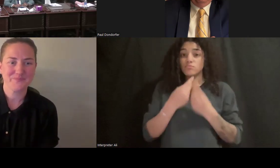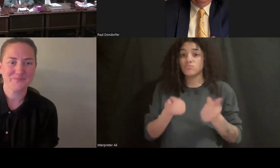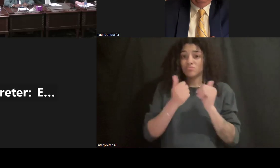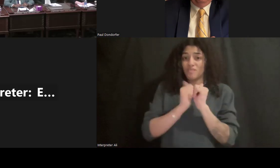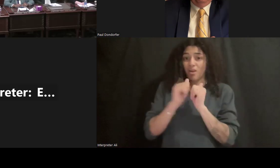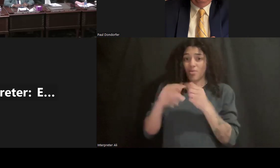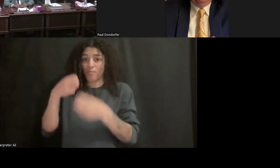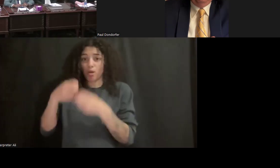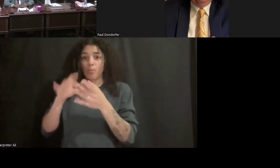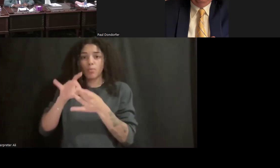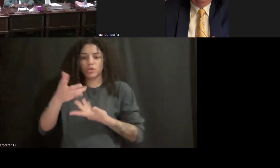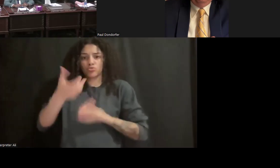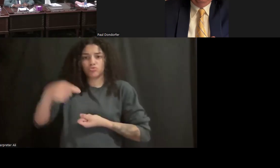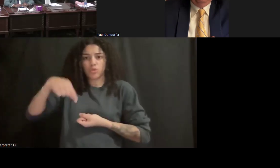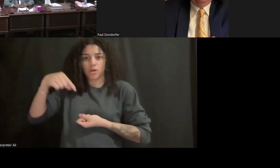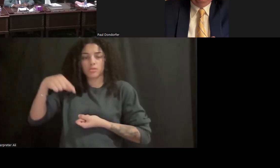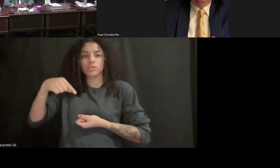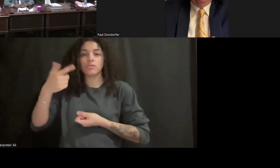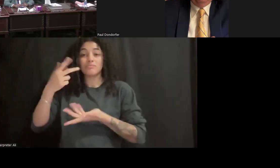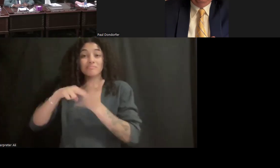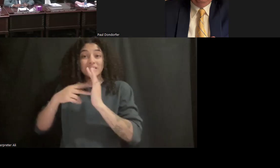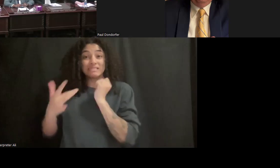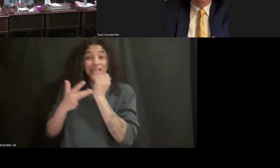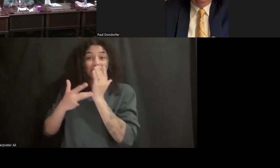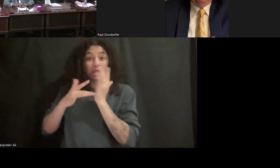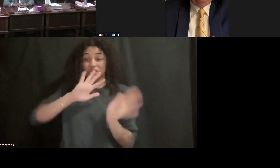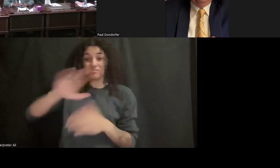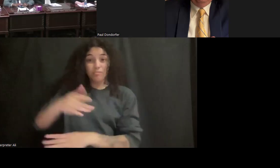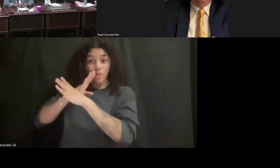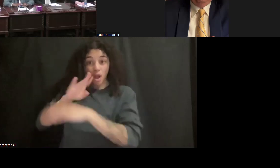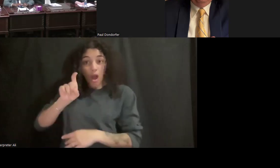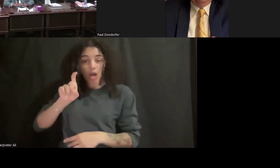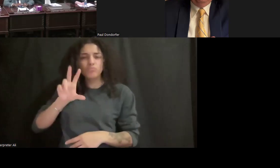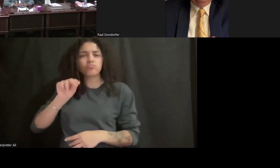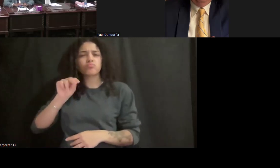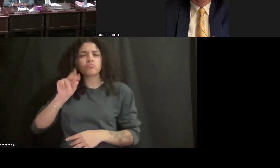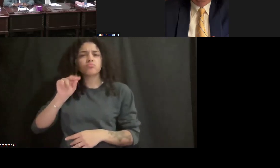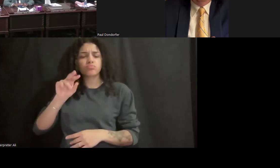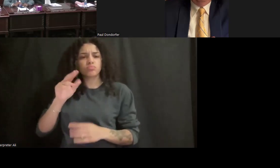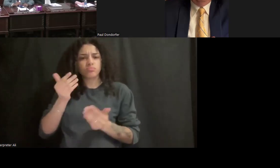of trust is not to block this technology It's to exercise the oversight that we are granted in the